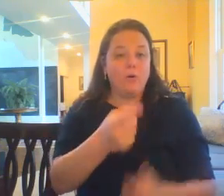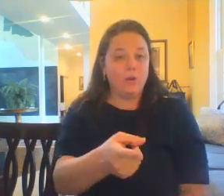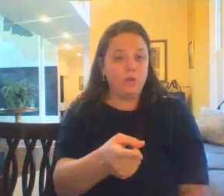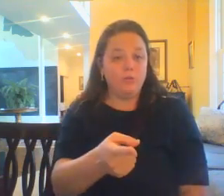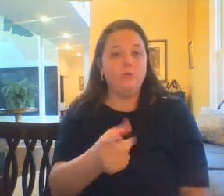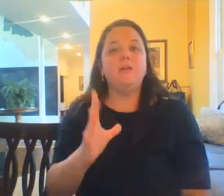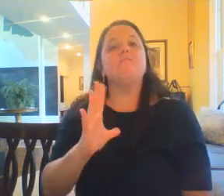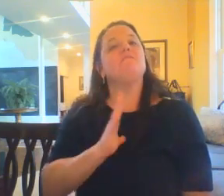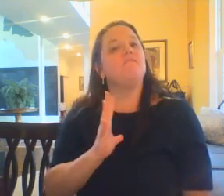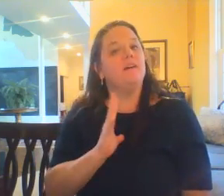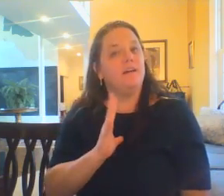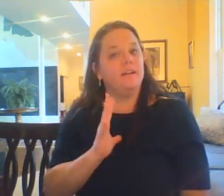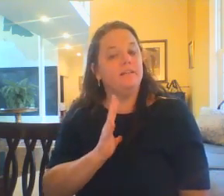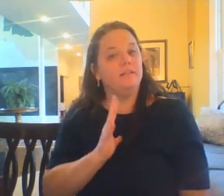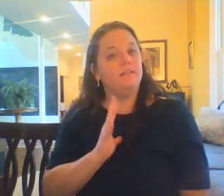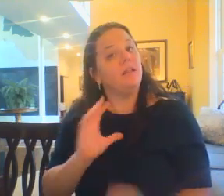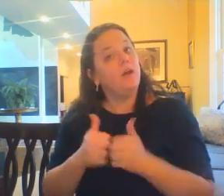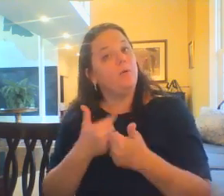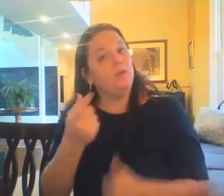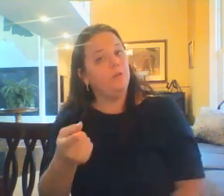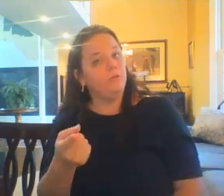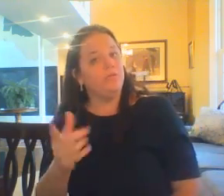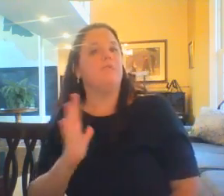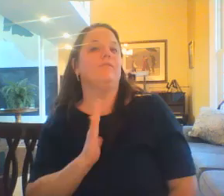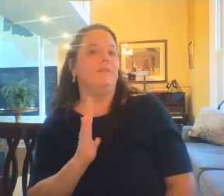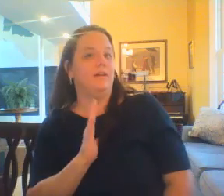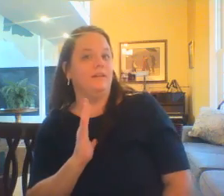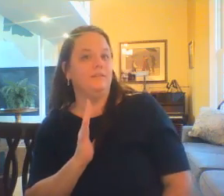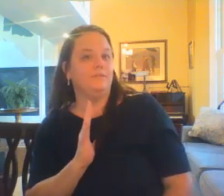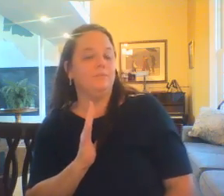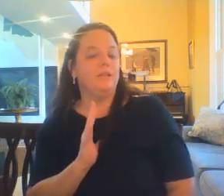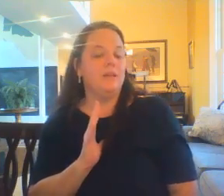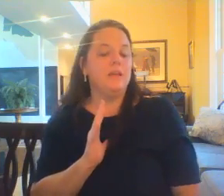are you fine how are you